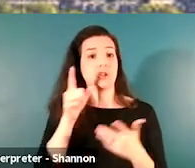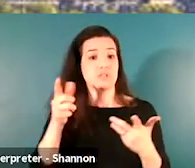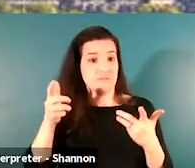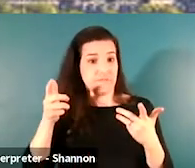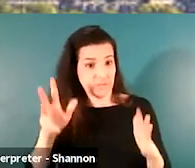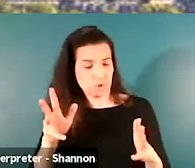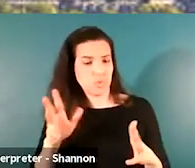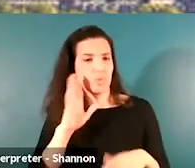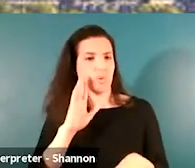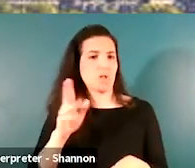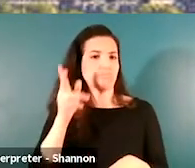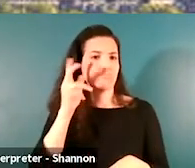So here we go.